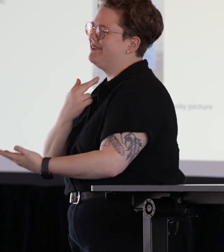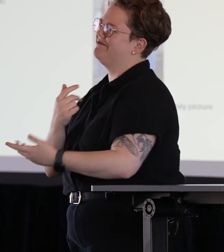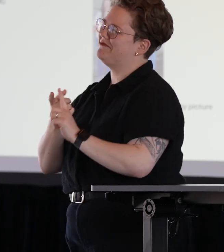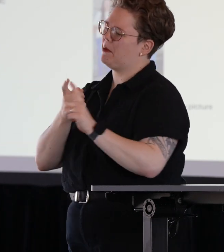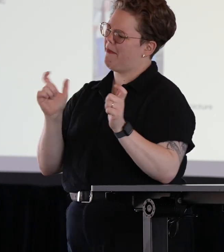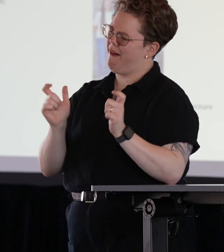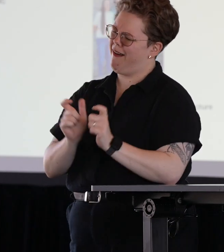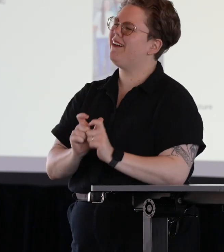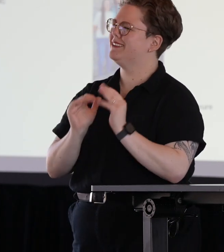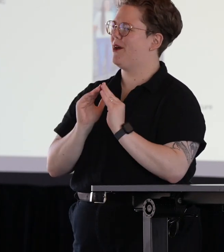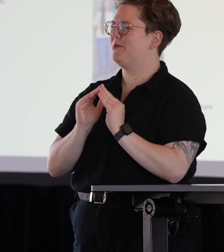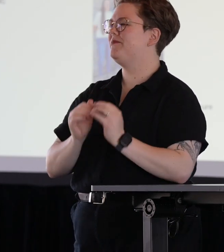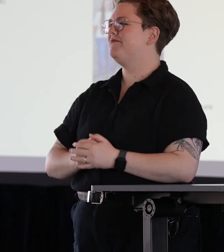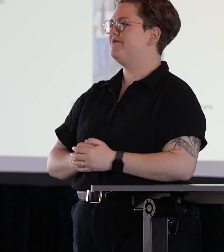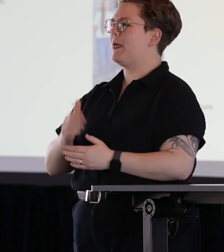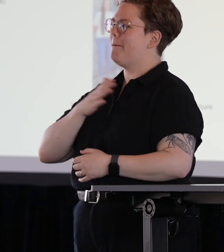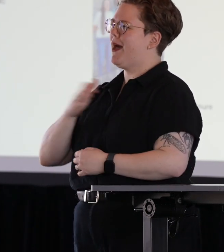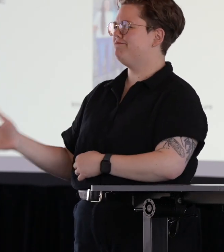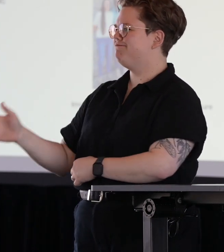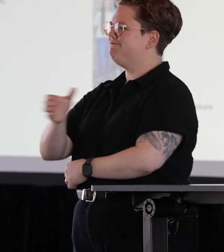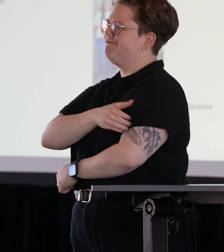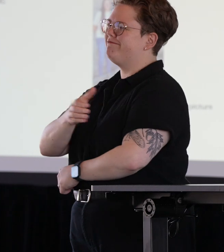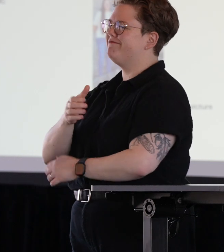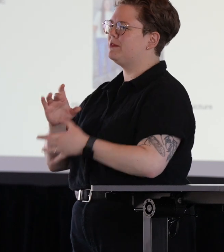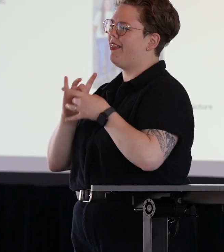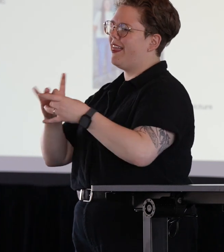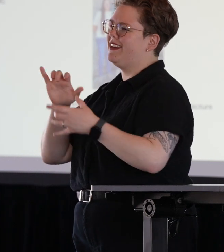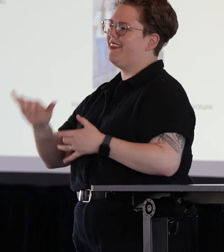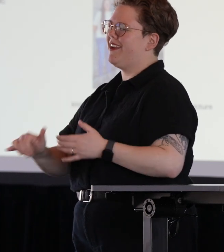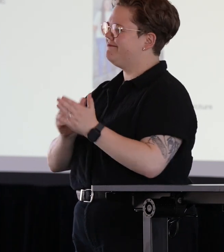town. My superpower relates to that, and that often people